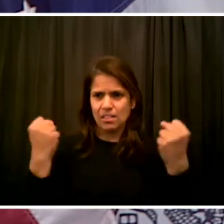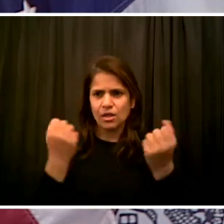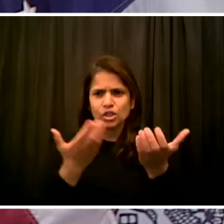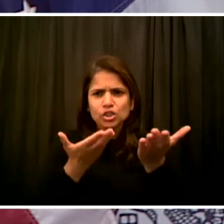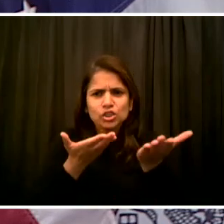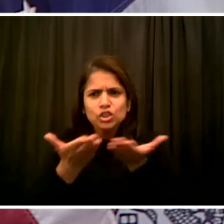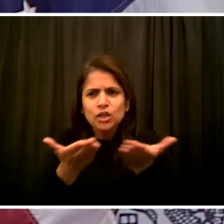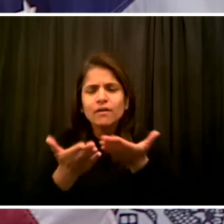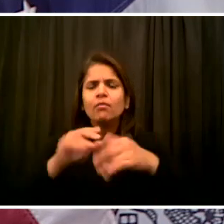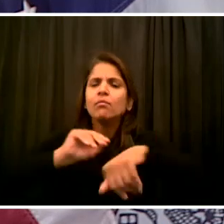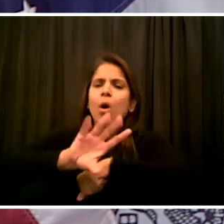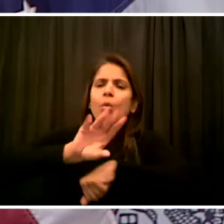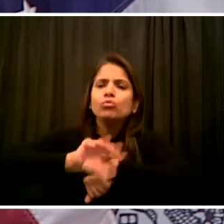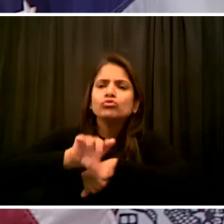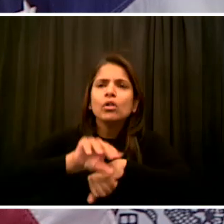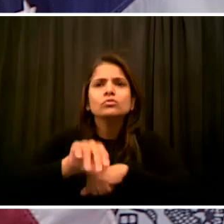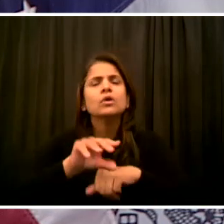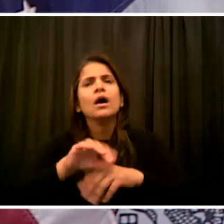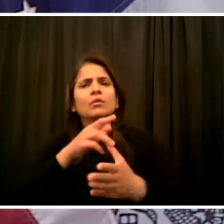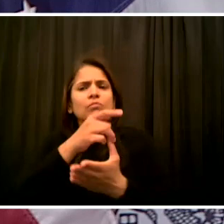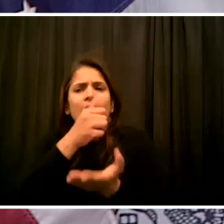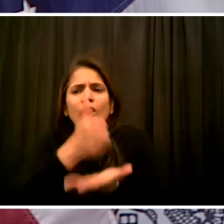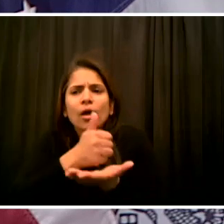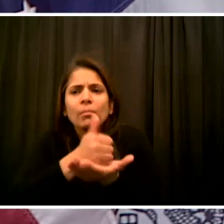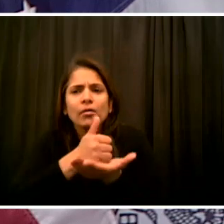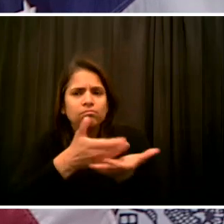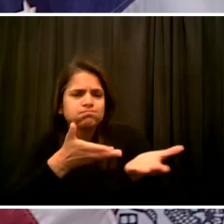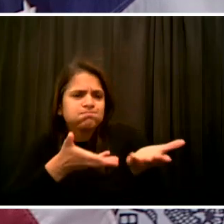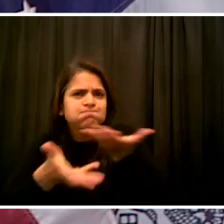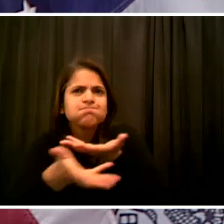DEVELOPMENTALLY DELAYED INONE